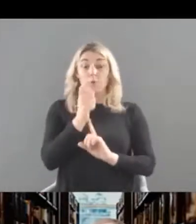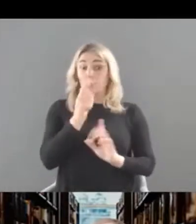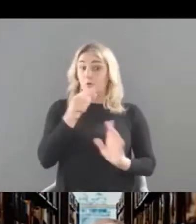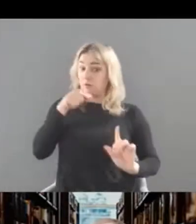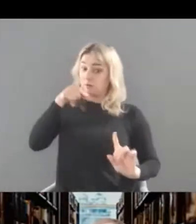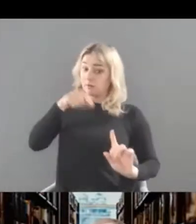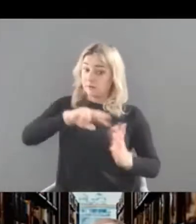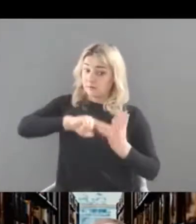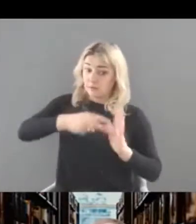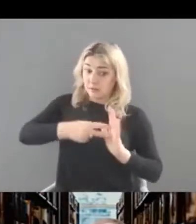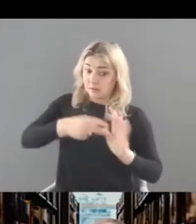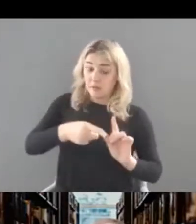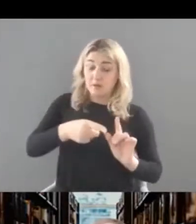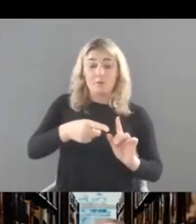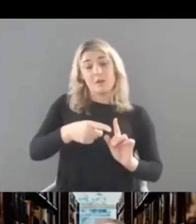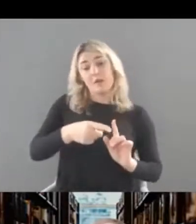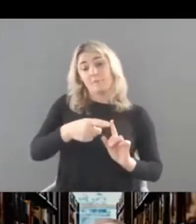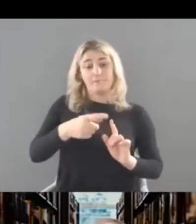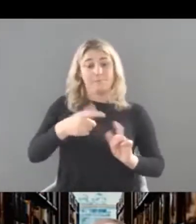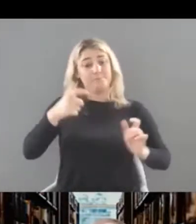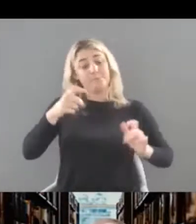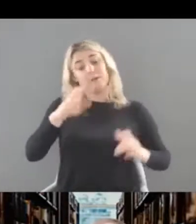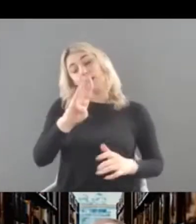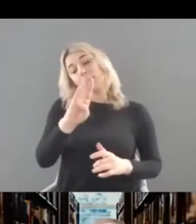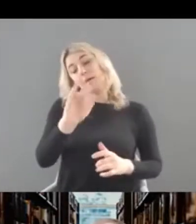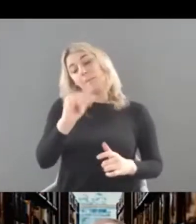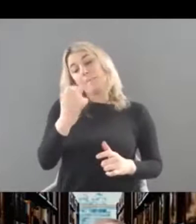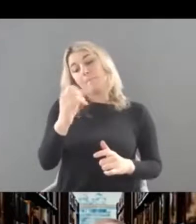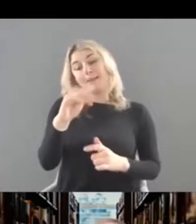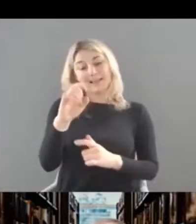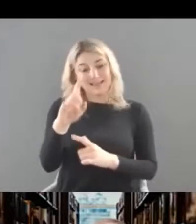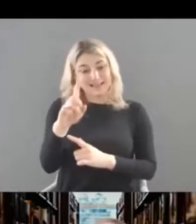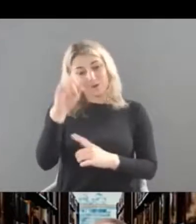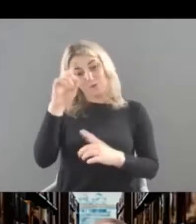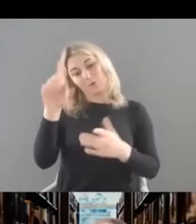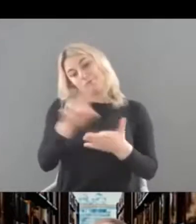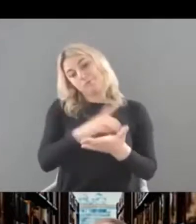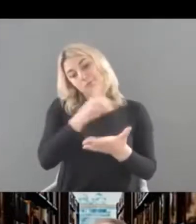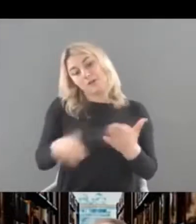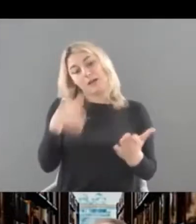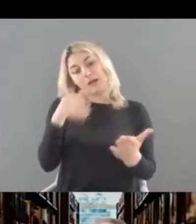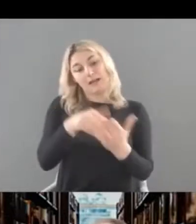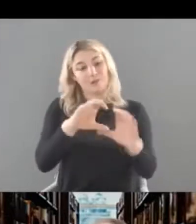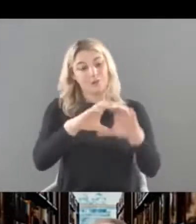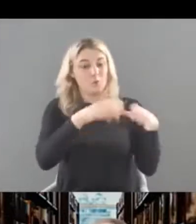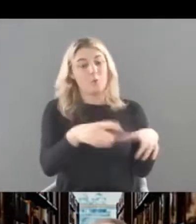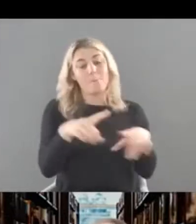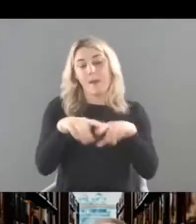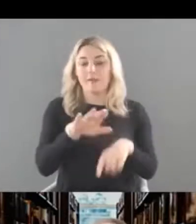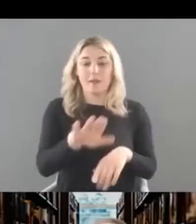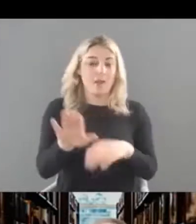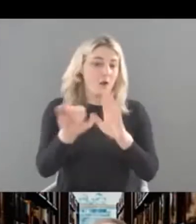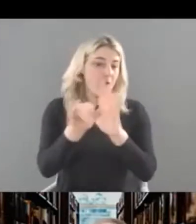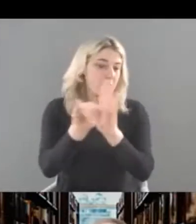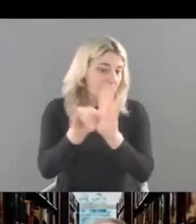bigoted or prejudicial towards a group based on their identity o experience.